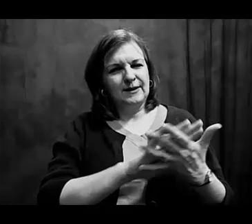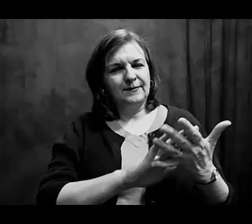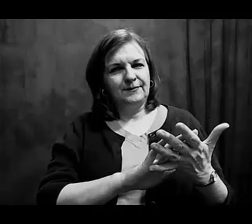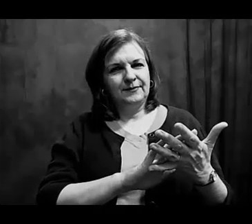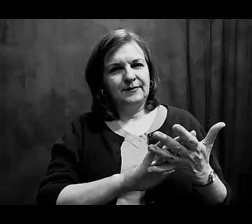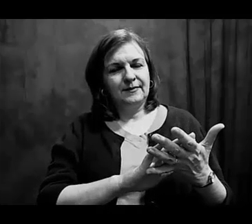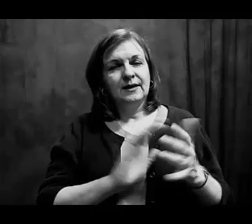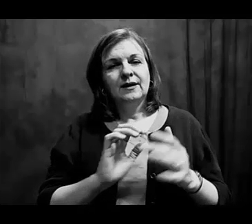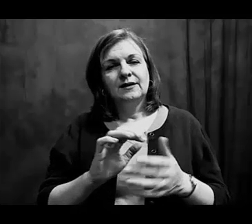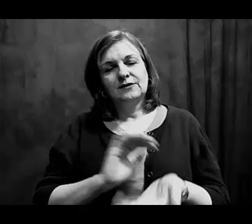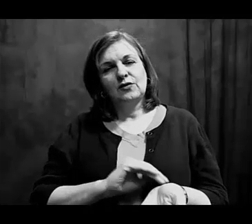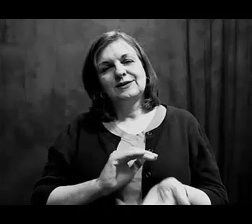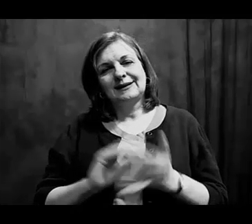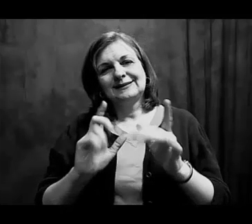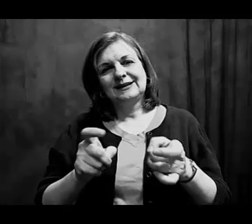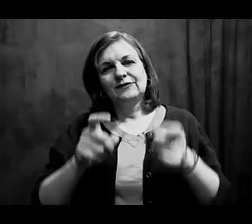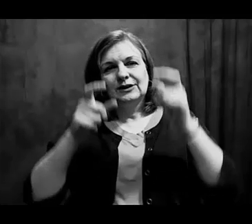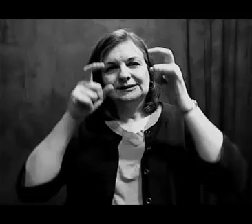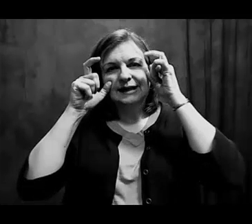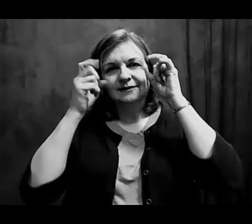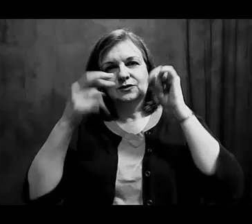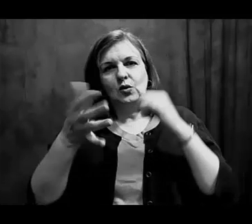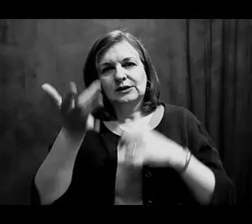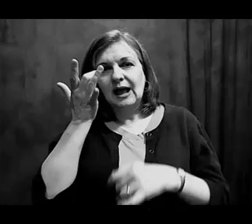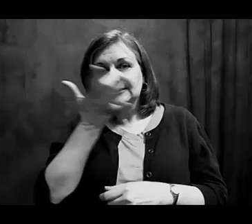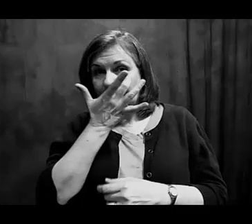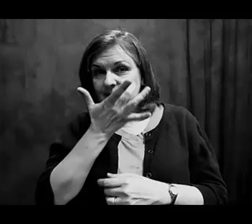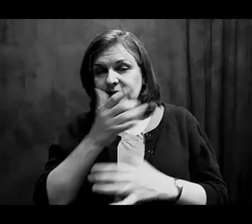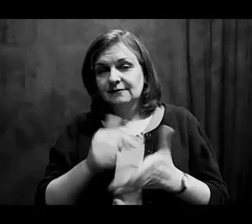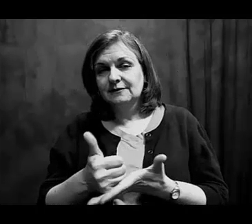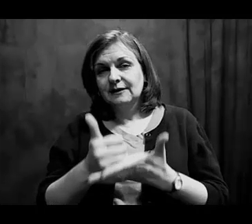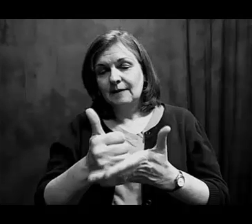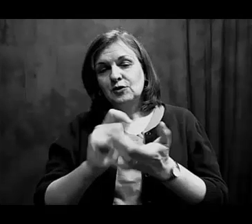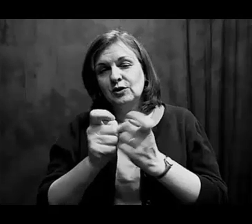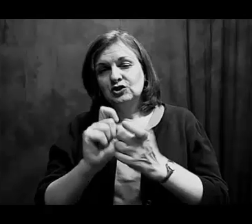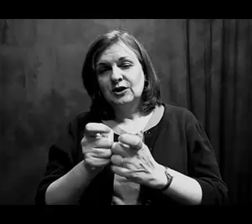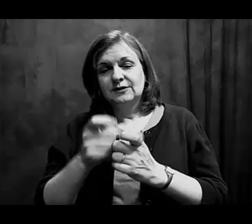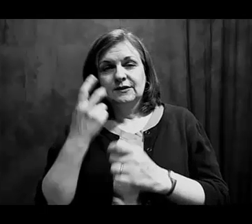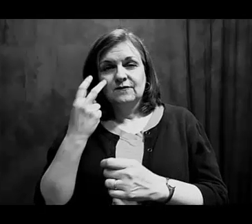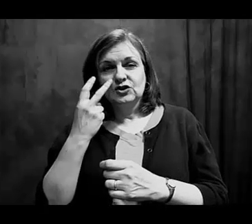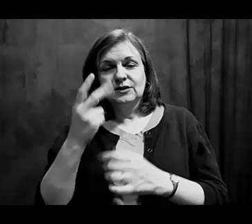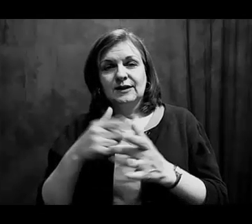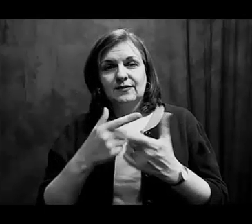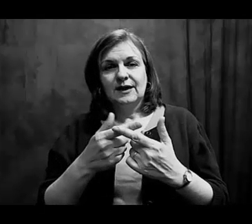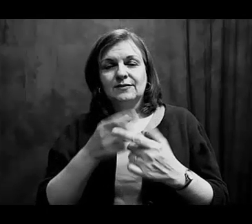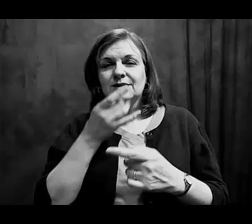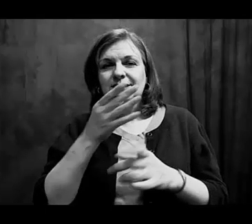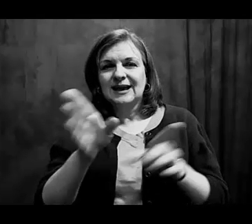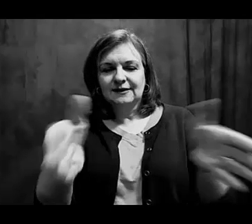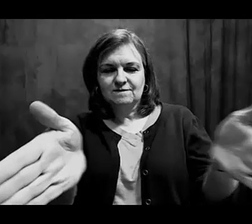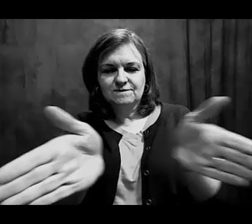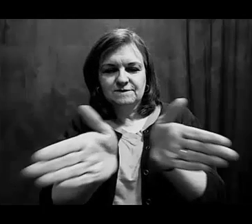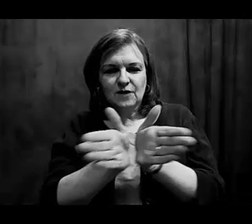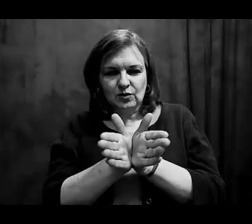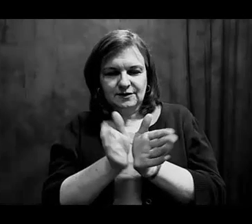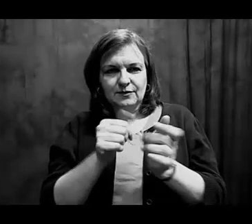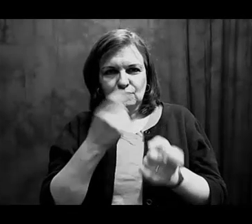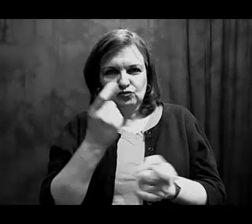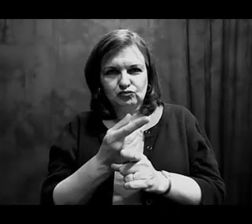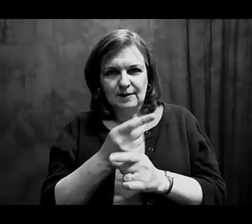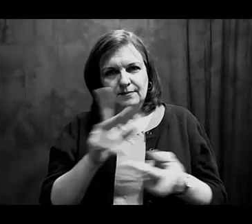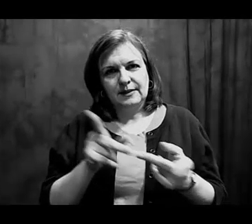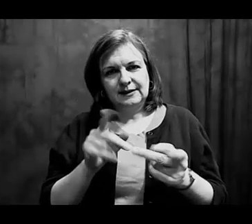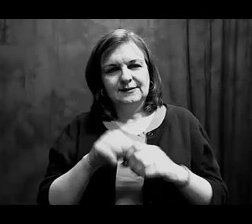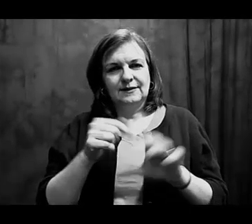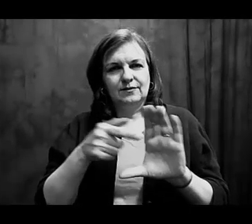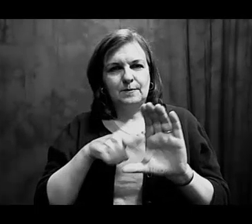contacts to help adjust your vision so that we can get a perfect focal point on those rods and cones at the back of your eye